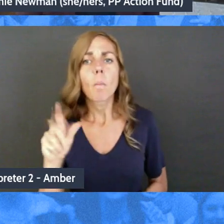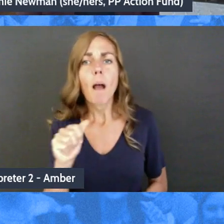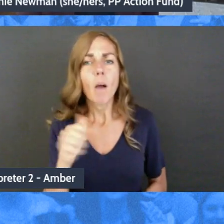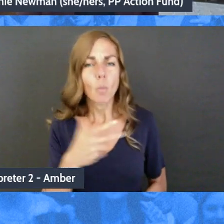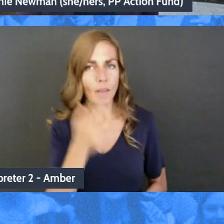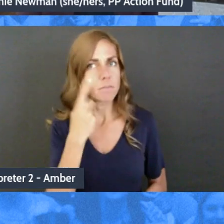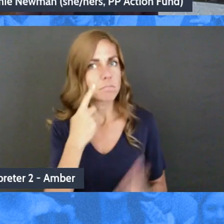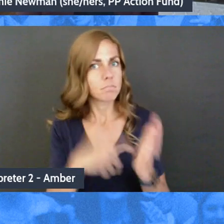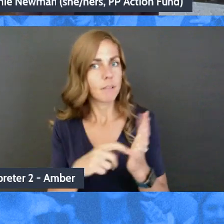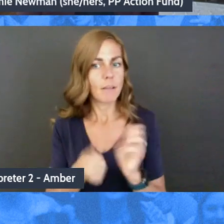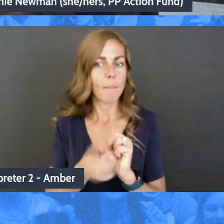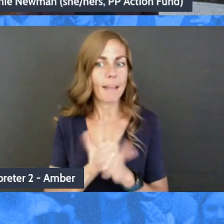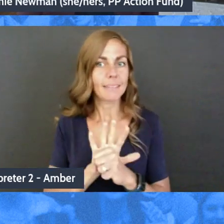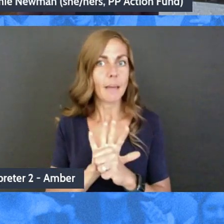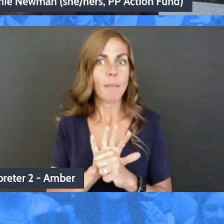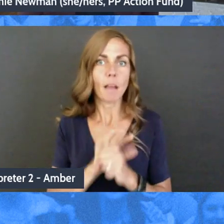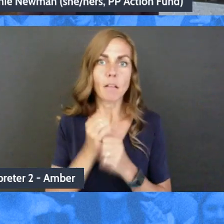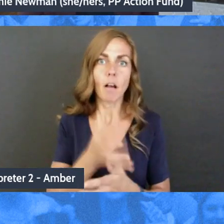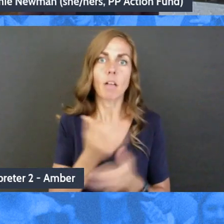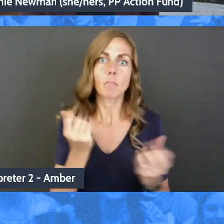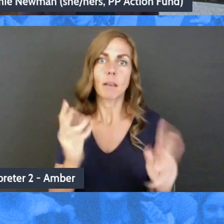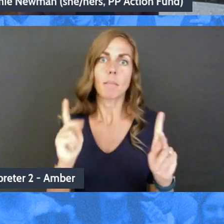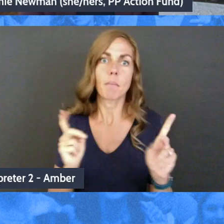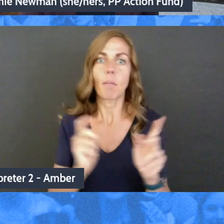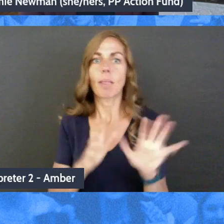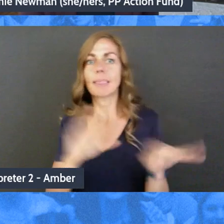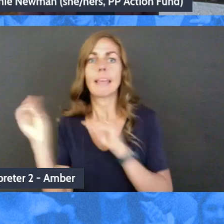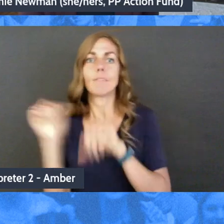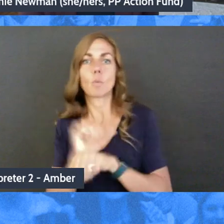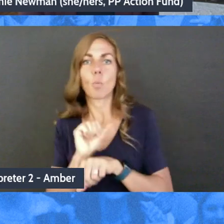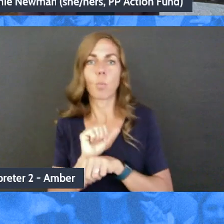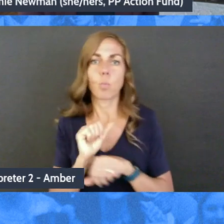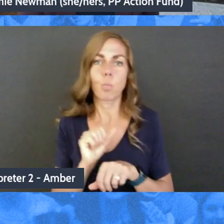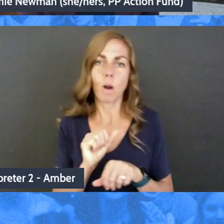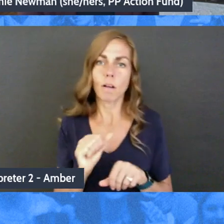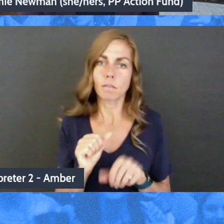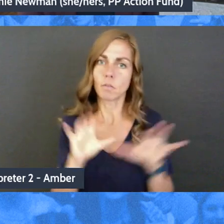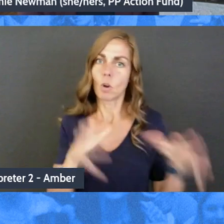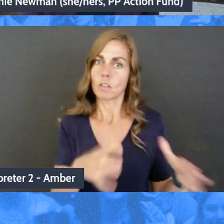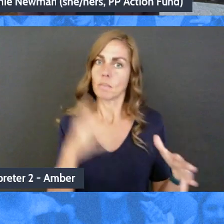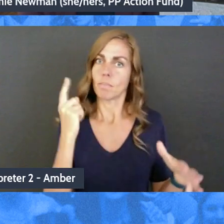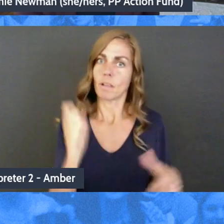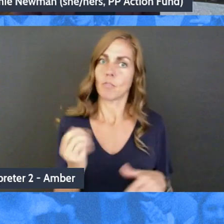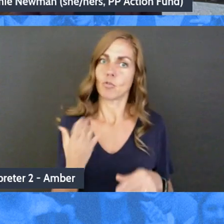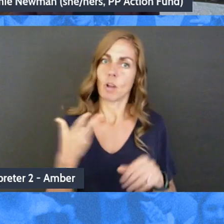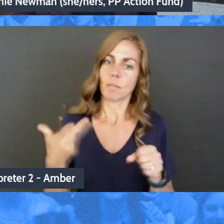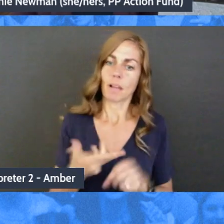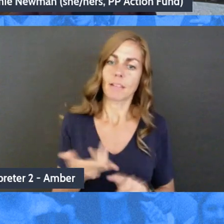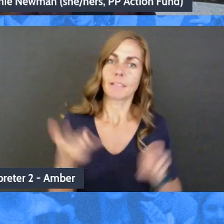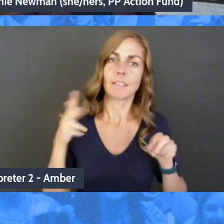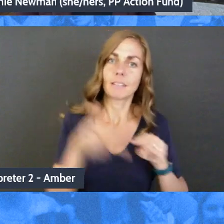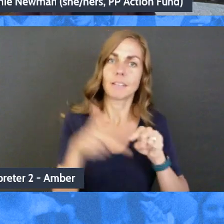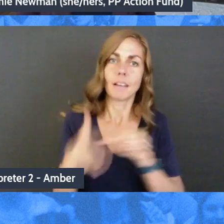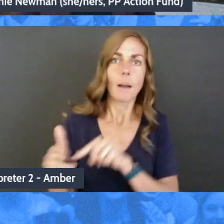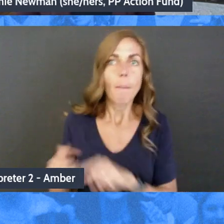to leave the workforce because of job cuts, but mostly because of the lack of child care services that are available,